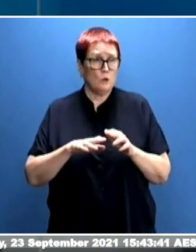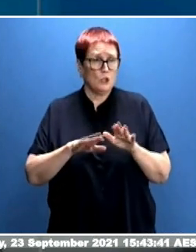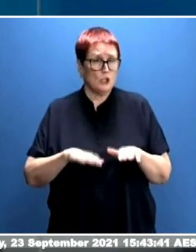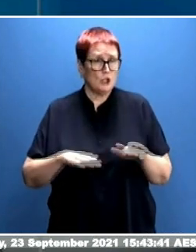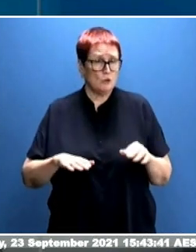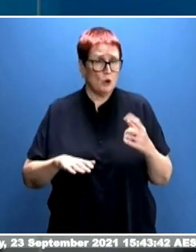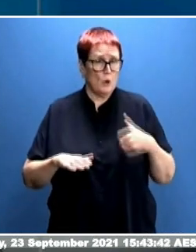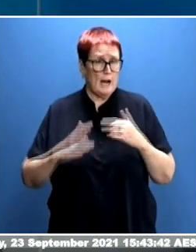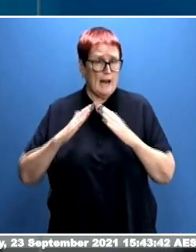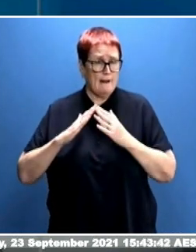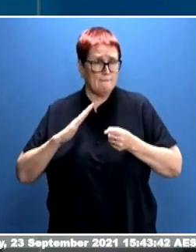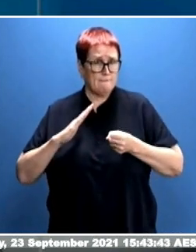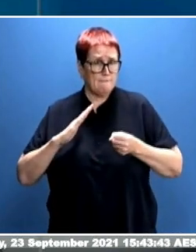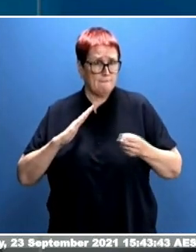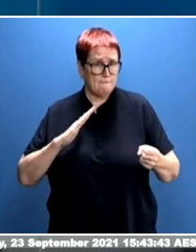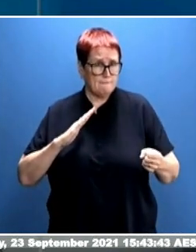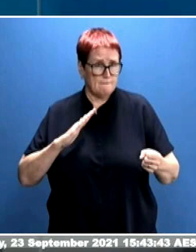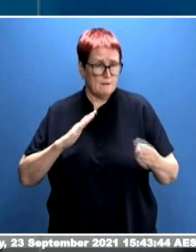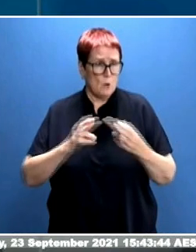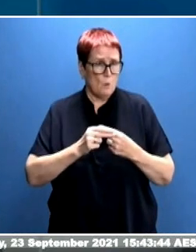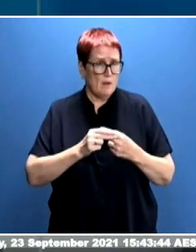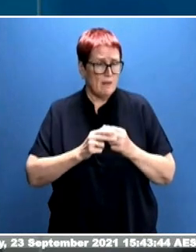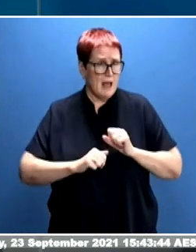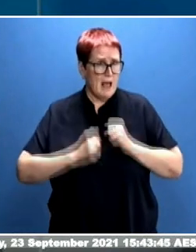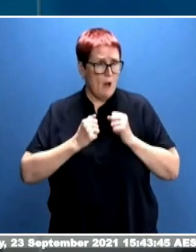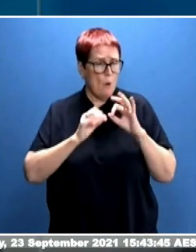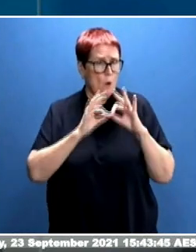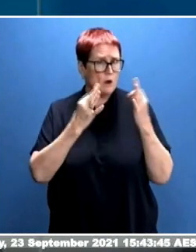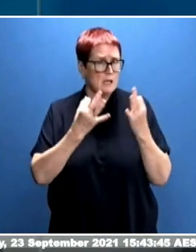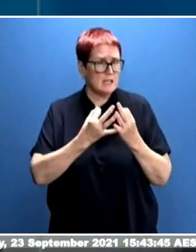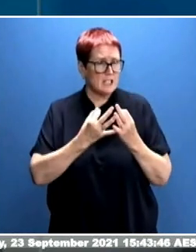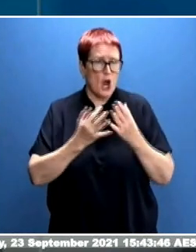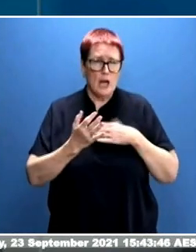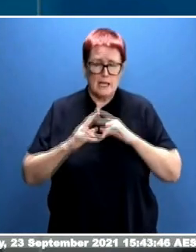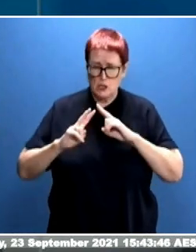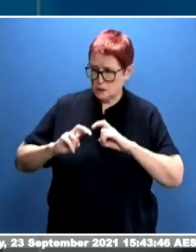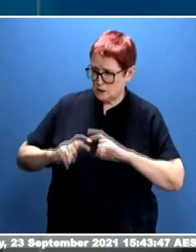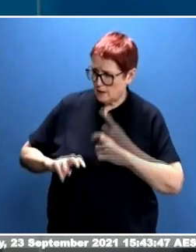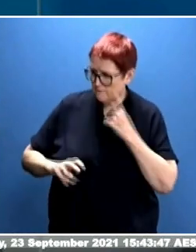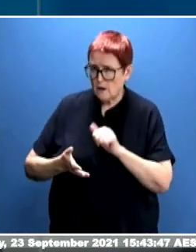care with the agency, I would have to find the exact number, but my thinking